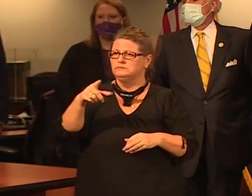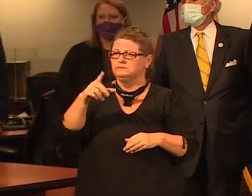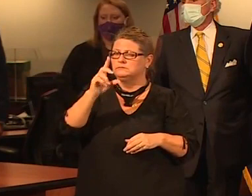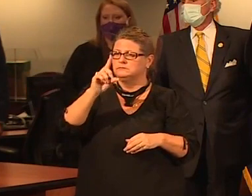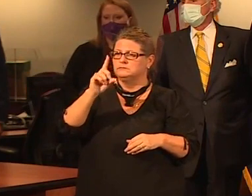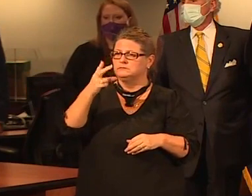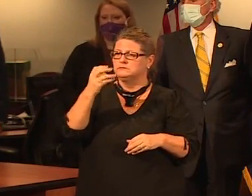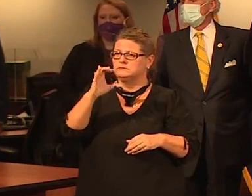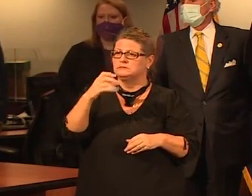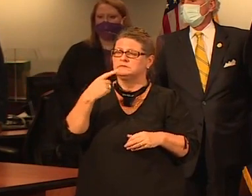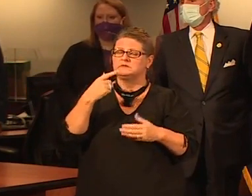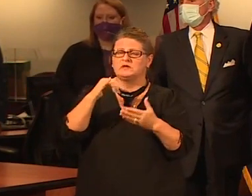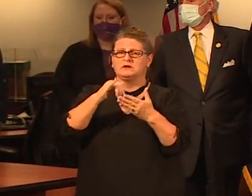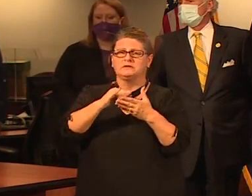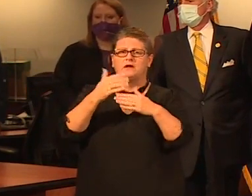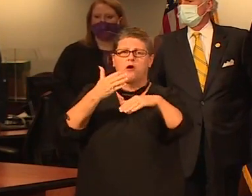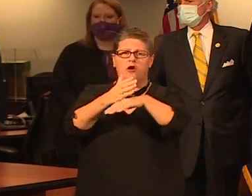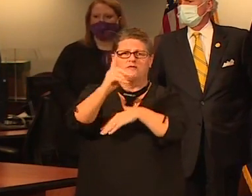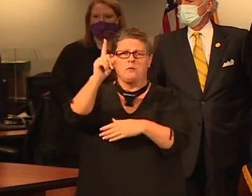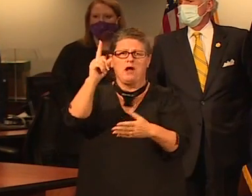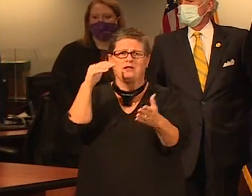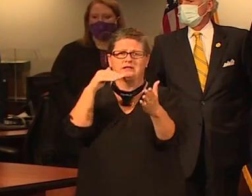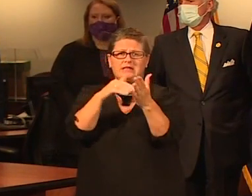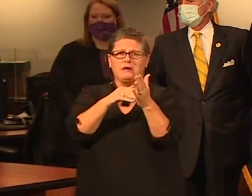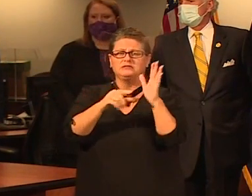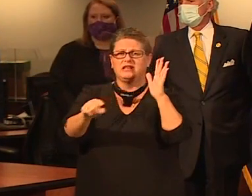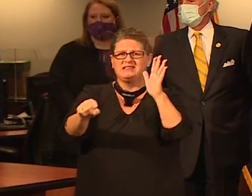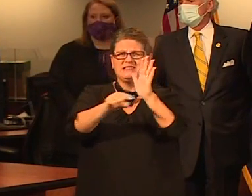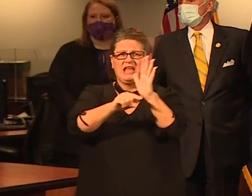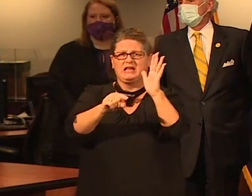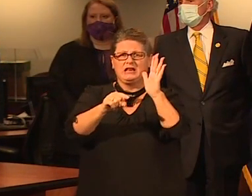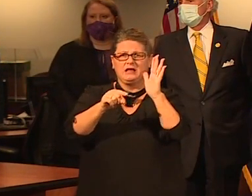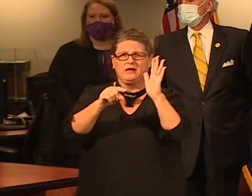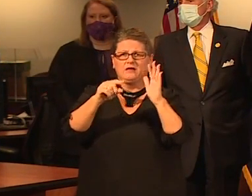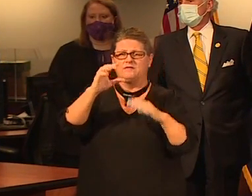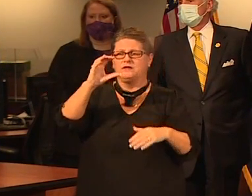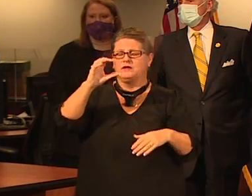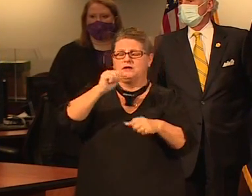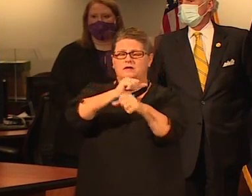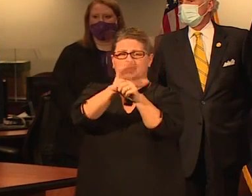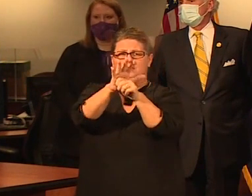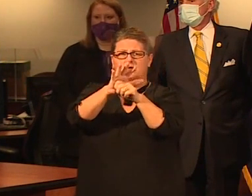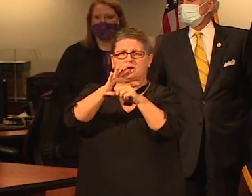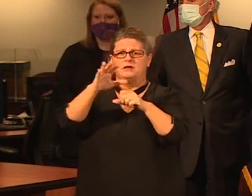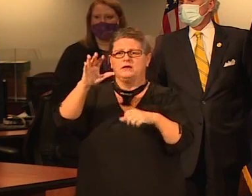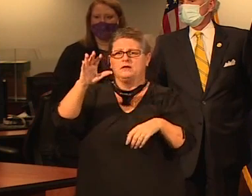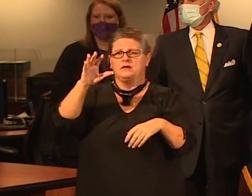DIRECTOR TAYLOR, DHEC ANNOUNCED THAT THOUSANDS OF NEGATIVE COVID-19 TESTS WERE NOT THE DATABASE.